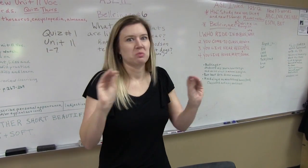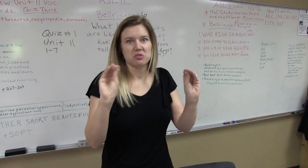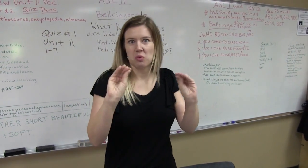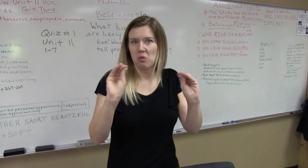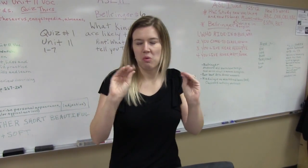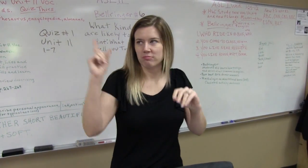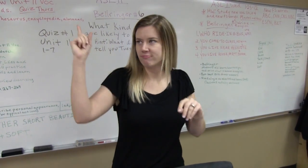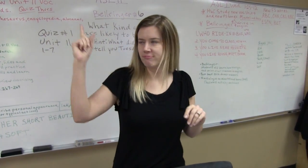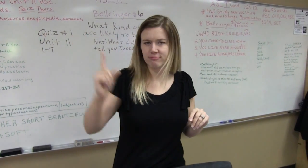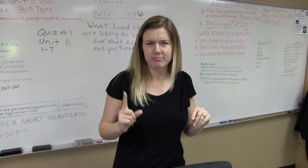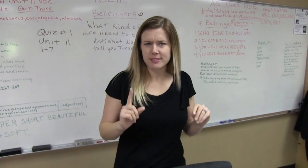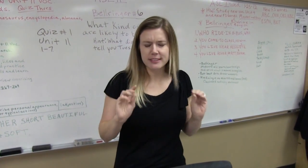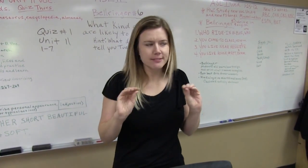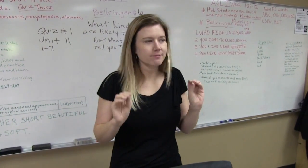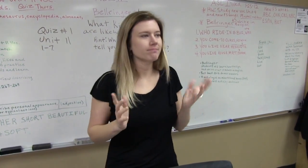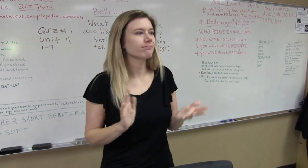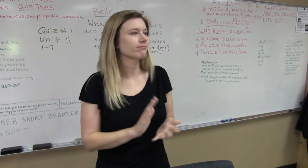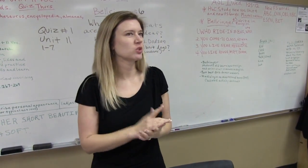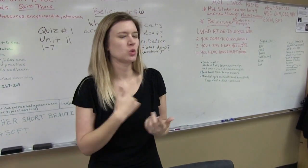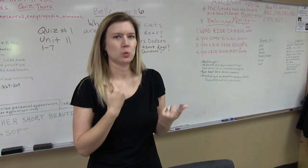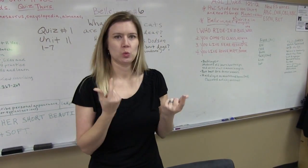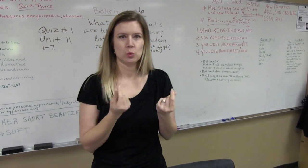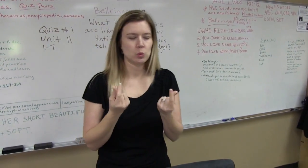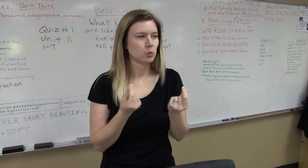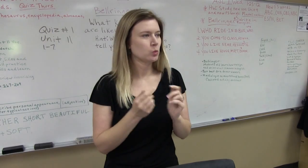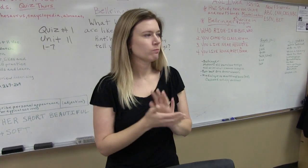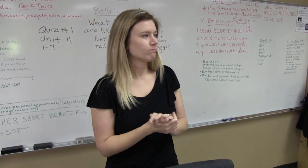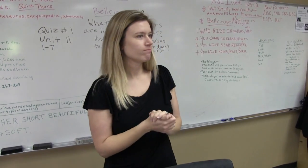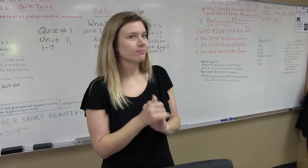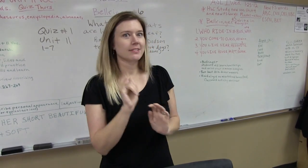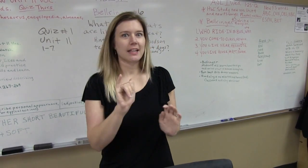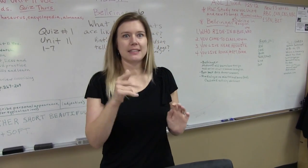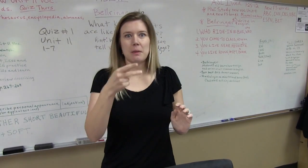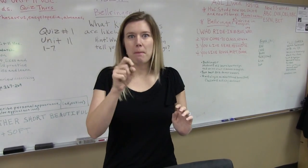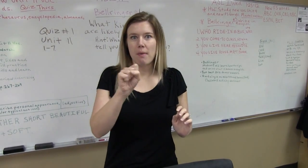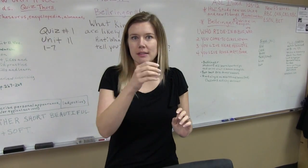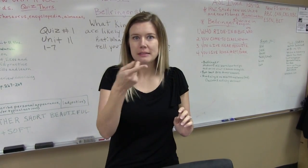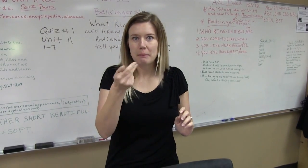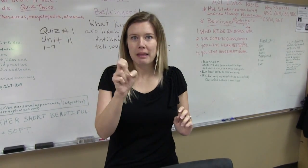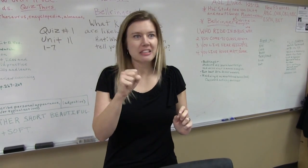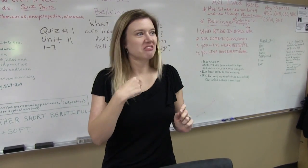I was screaming but nobody came down, so I was thinking, well what am I gonna do? Hmm